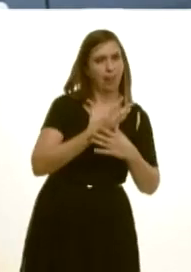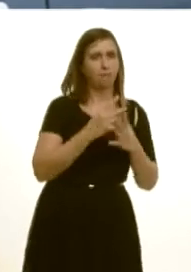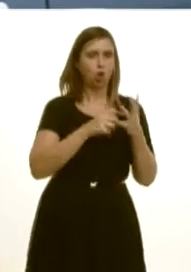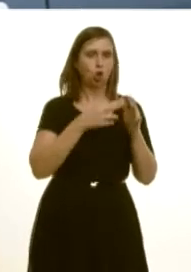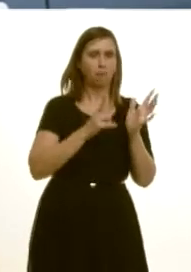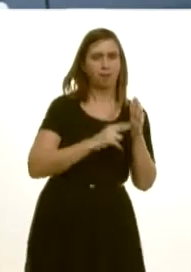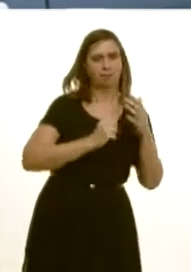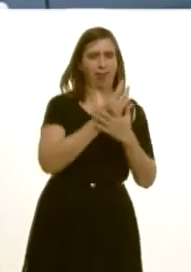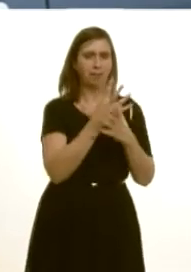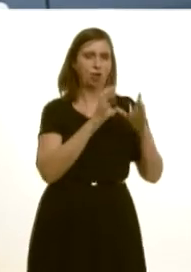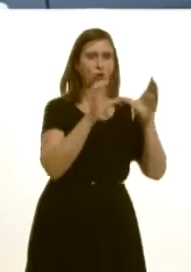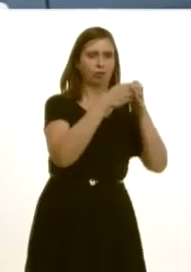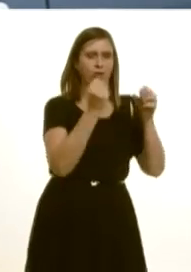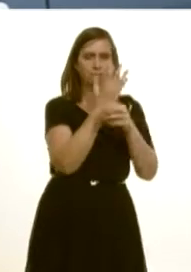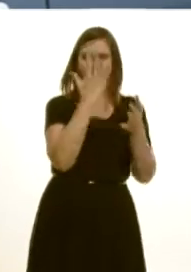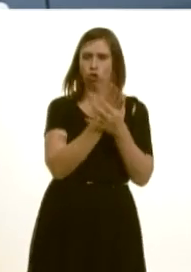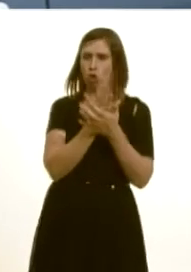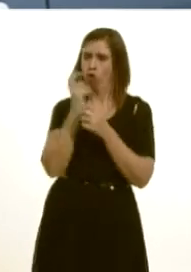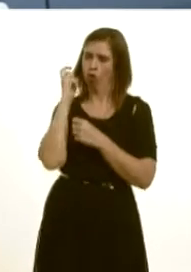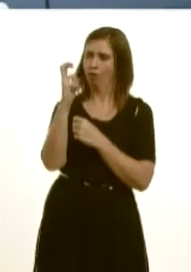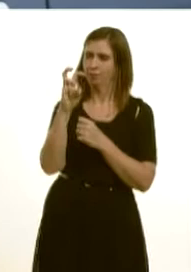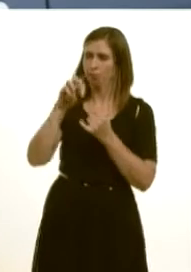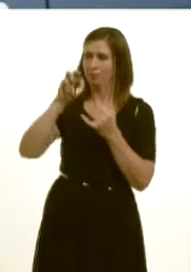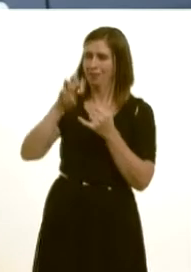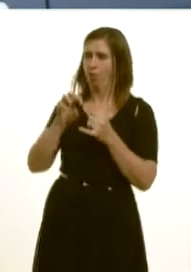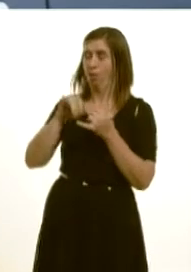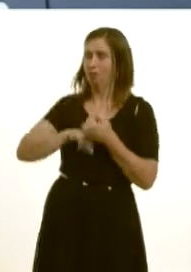that there is an integrated transport system in south Wales. Would you, First Minister,